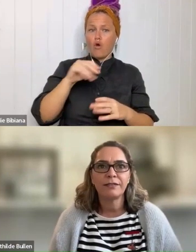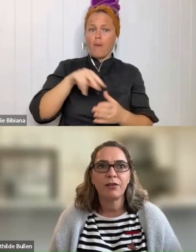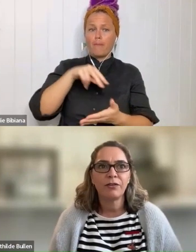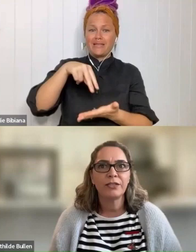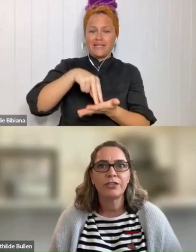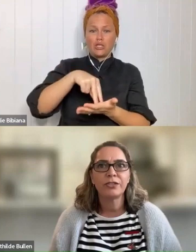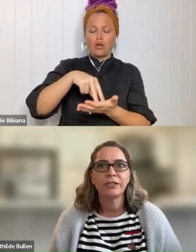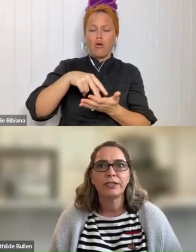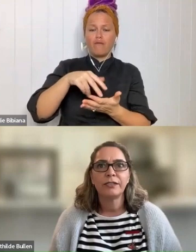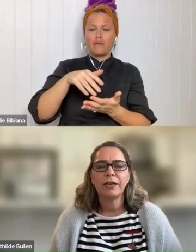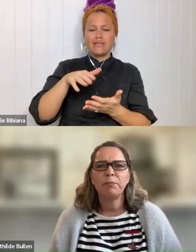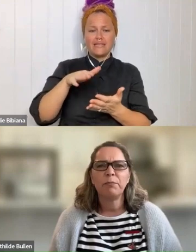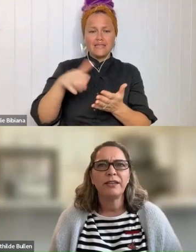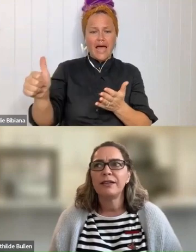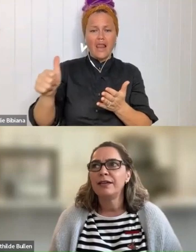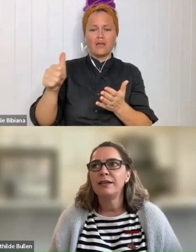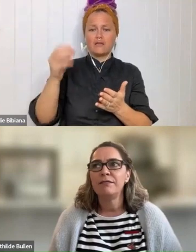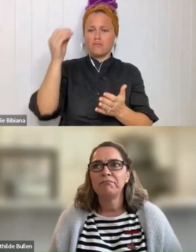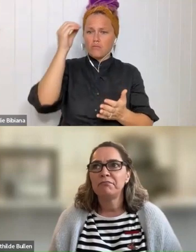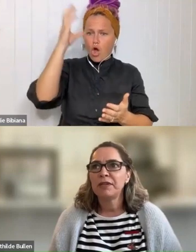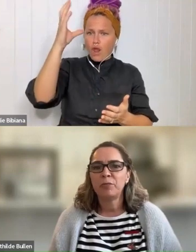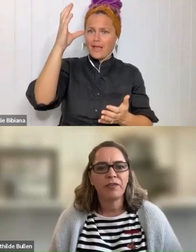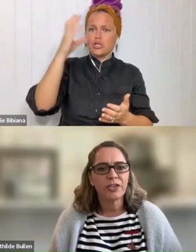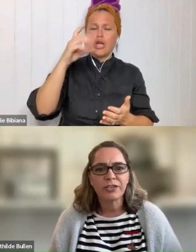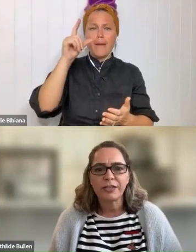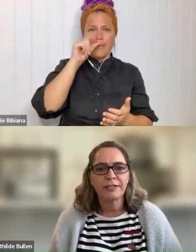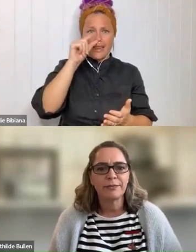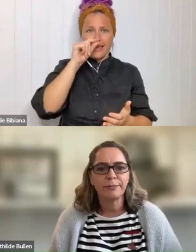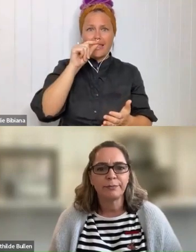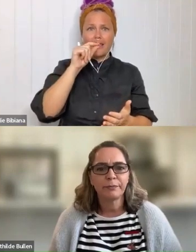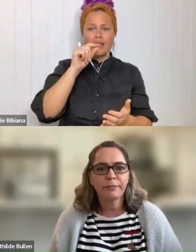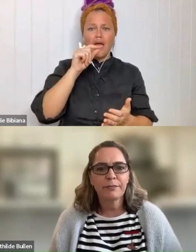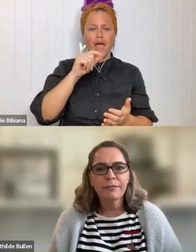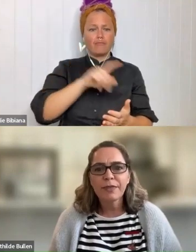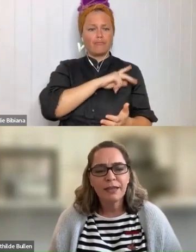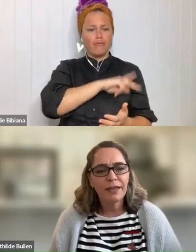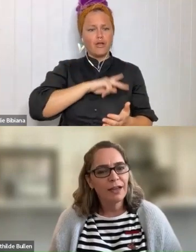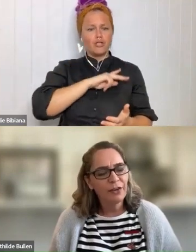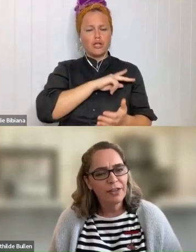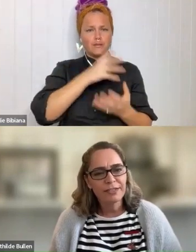knowledge, ability, professionalism. I know that